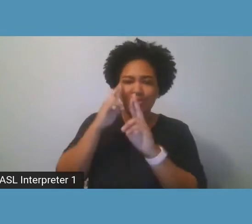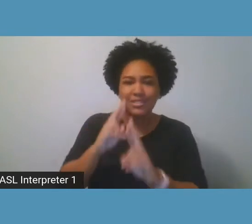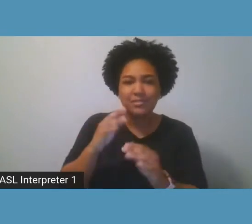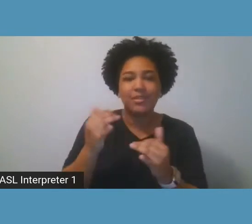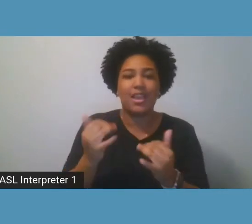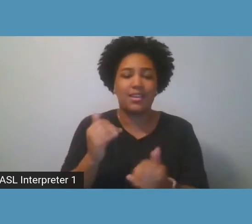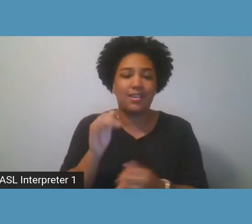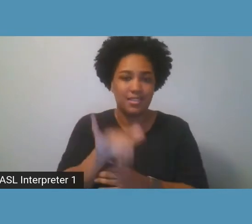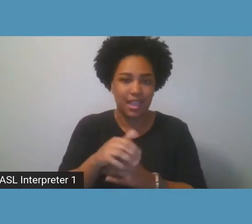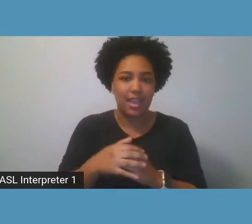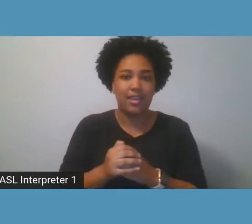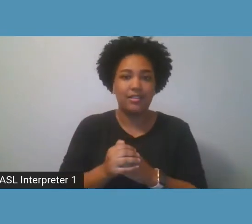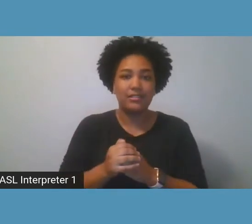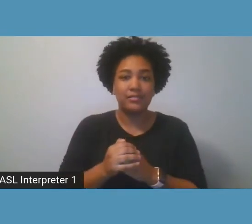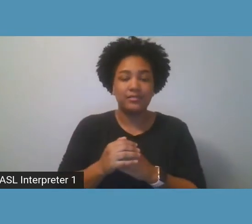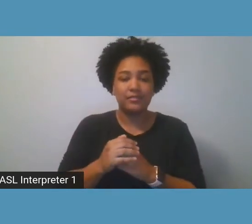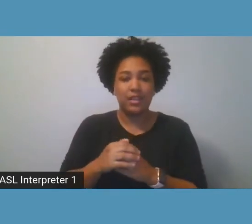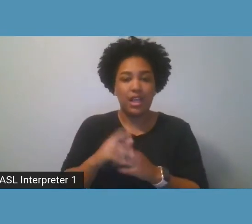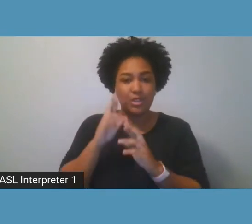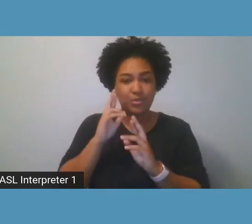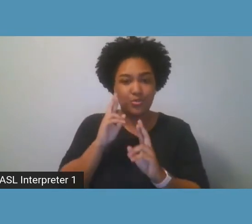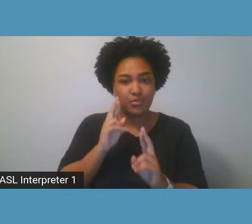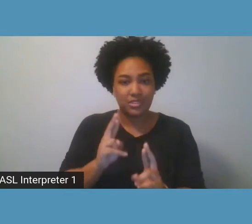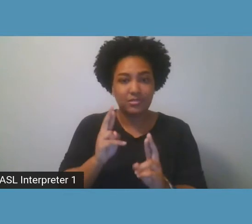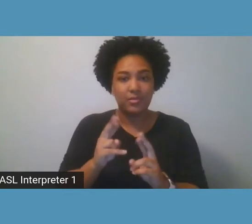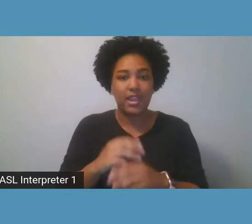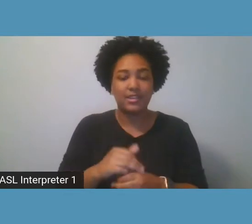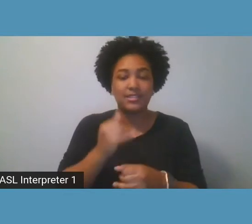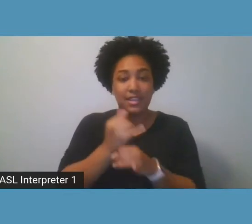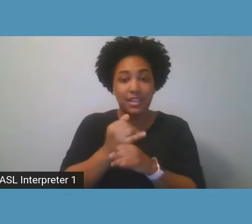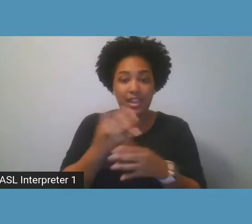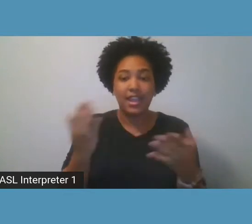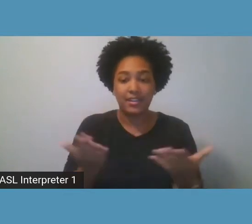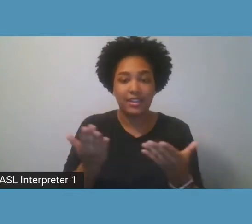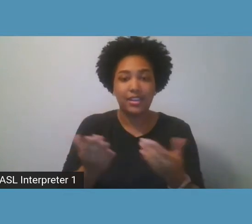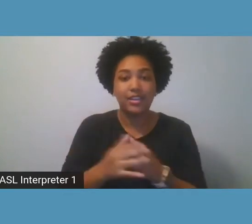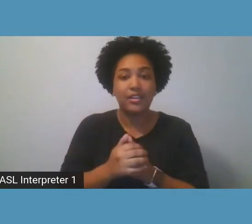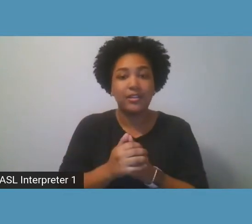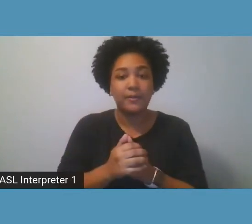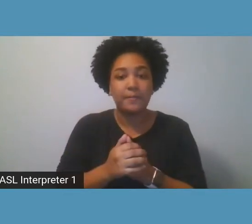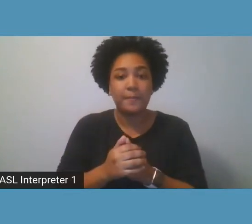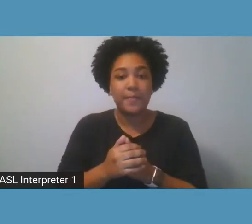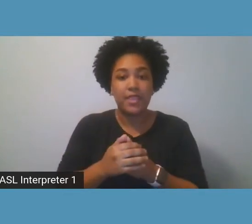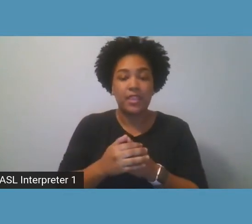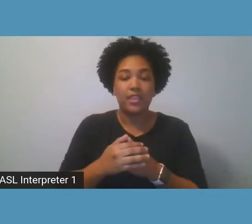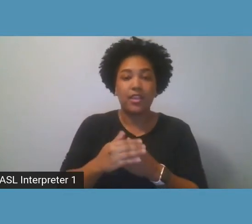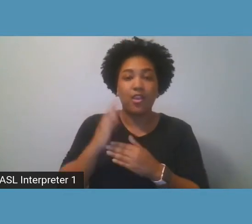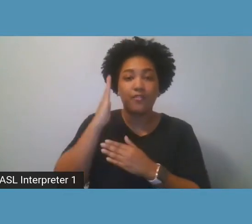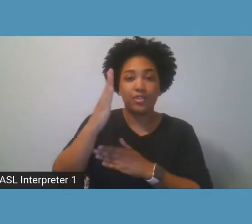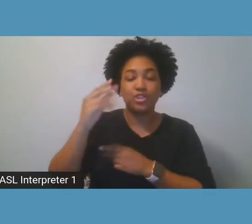as living communities, their elders both past and present, as well as future generations. We,